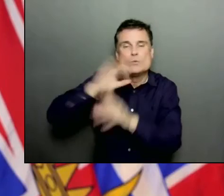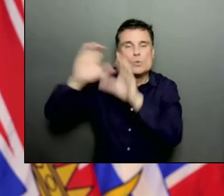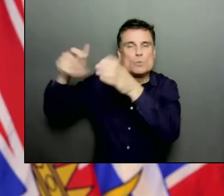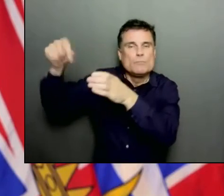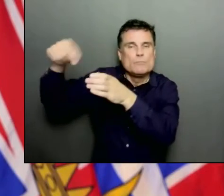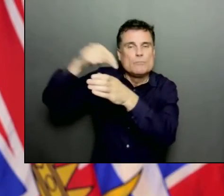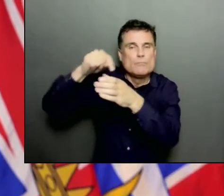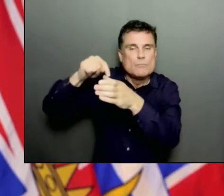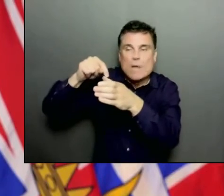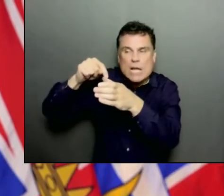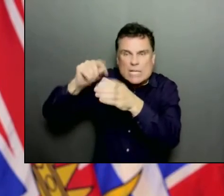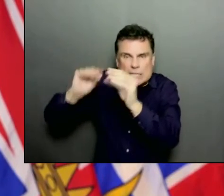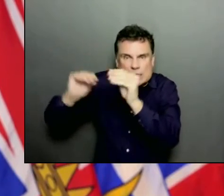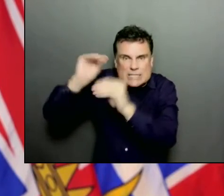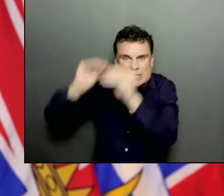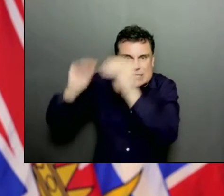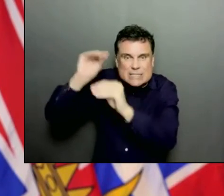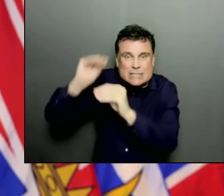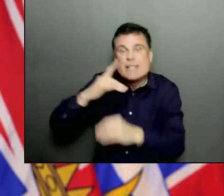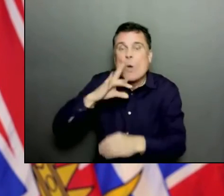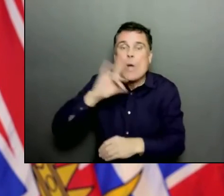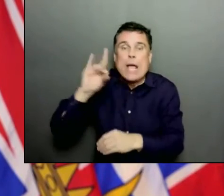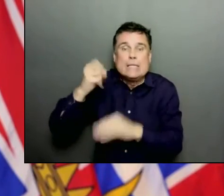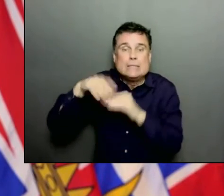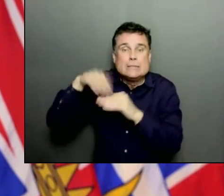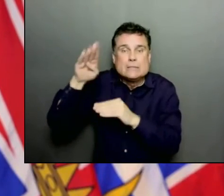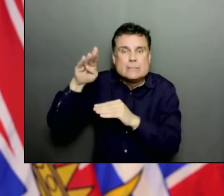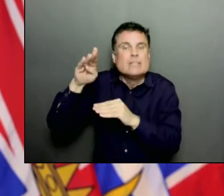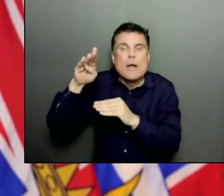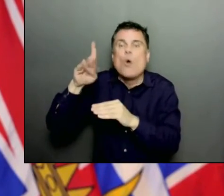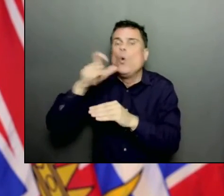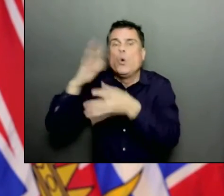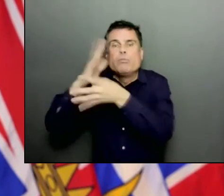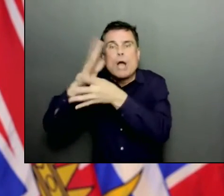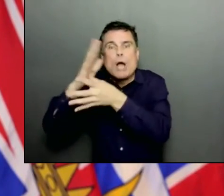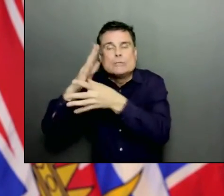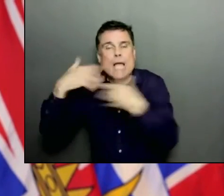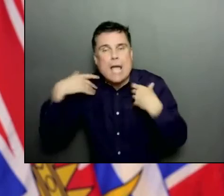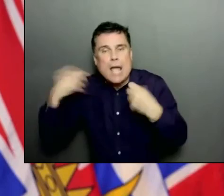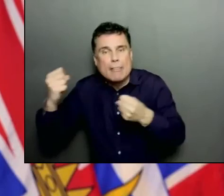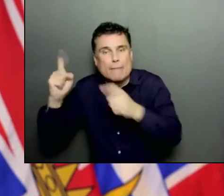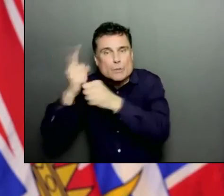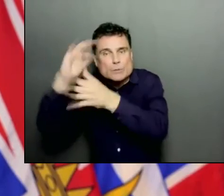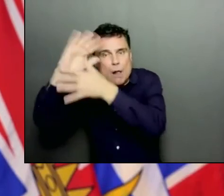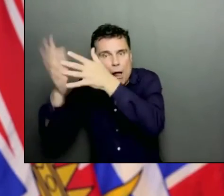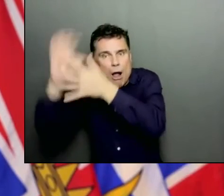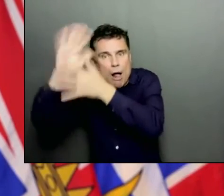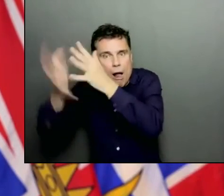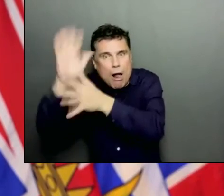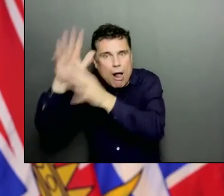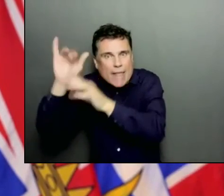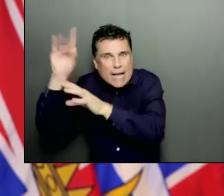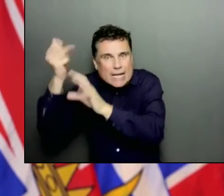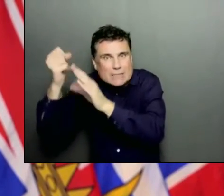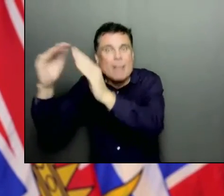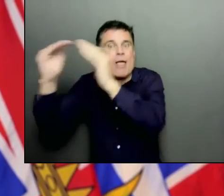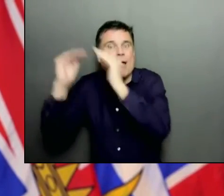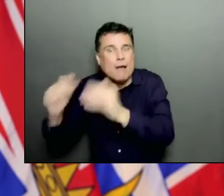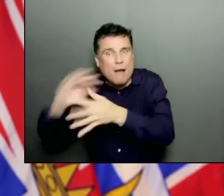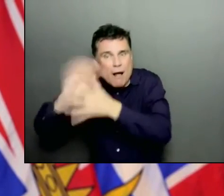But there are many other groups in our community, so other health care workers, other than the ones who have been identified in the first